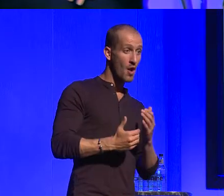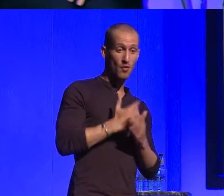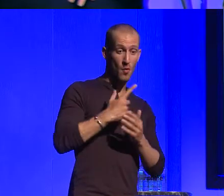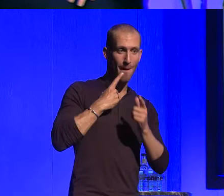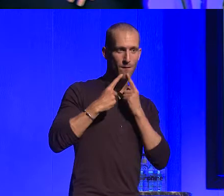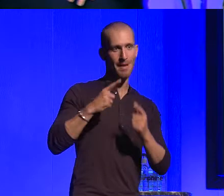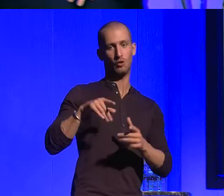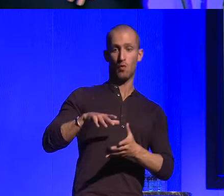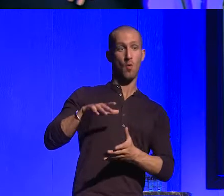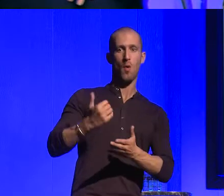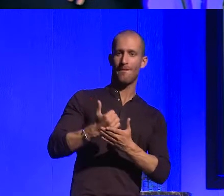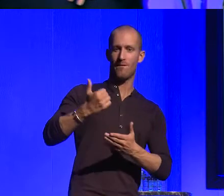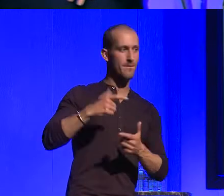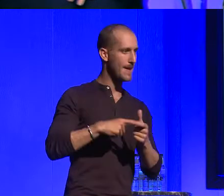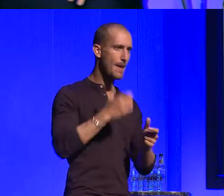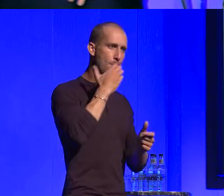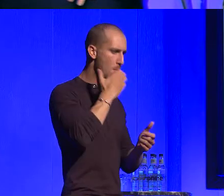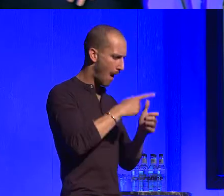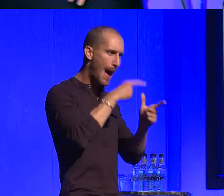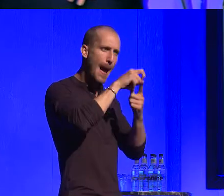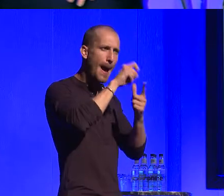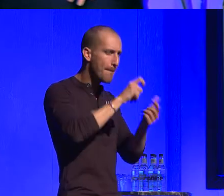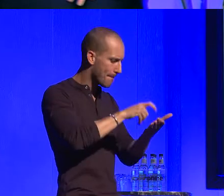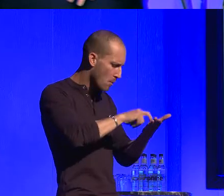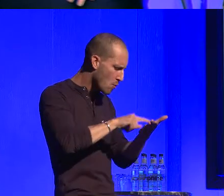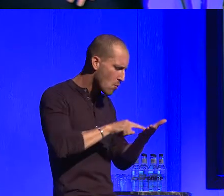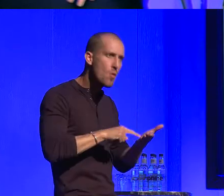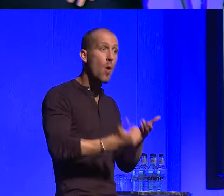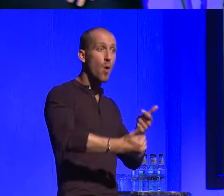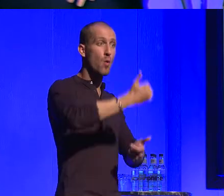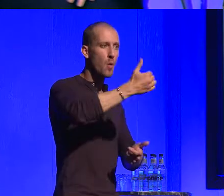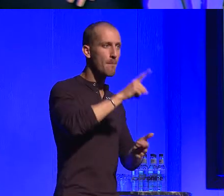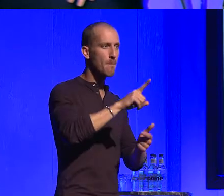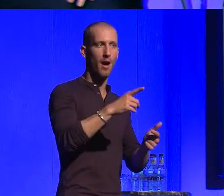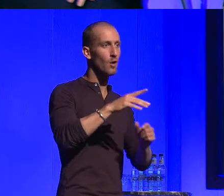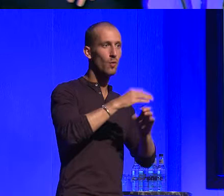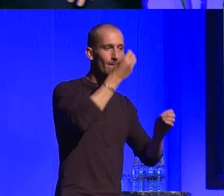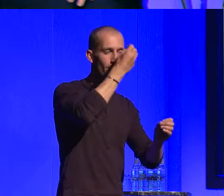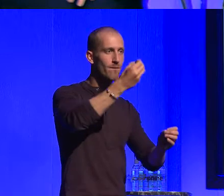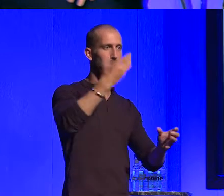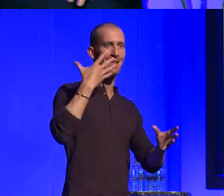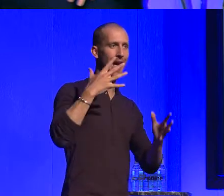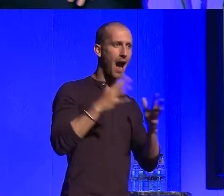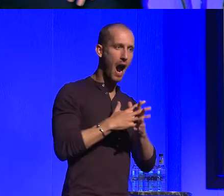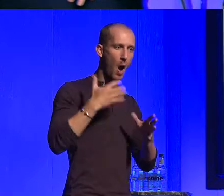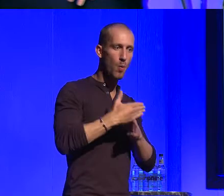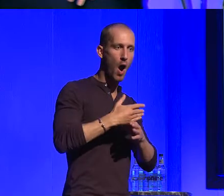are fantastic, but we must not forget the importance of traditional ways of working, traditional ways of communicating.